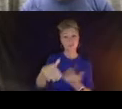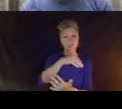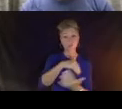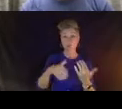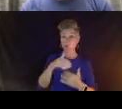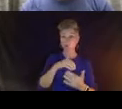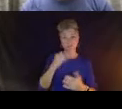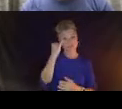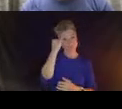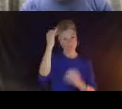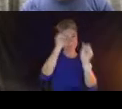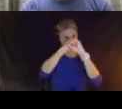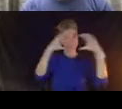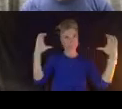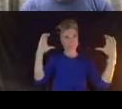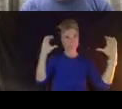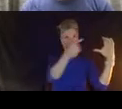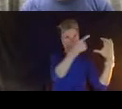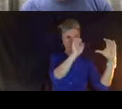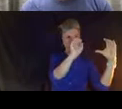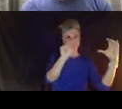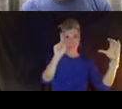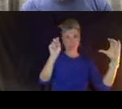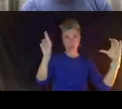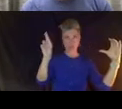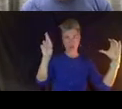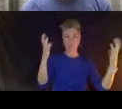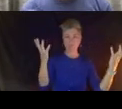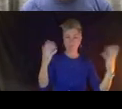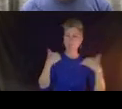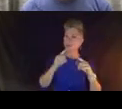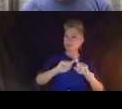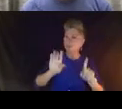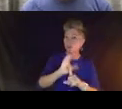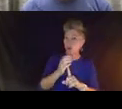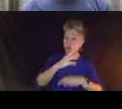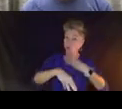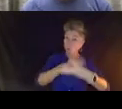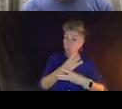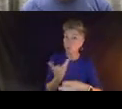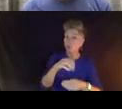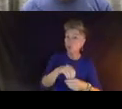So we have different cultures in the world, including Samoa and India that recognize that they're gender